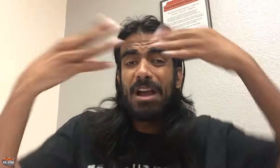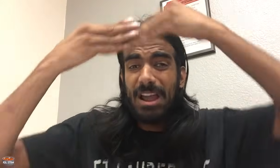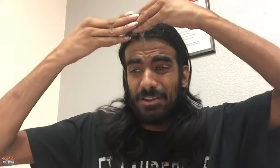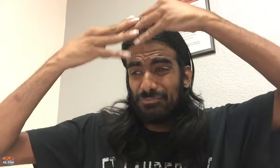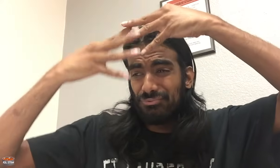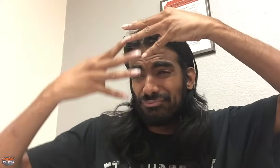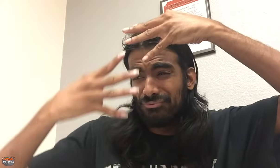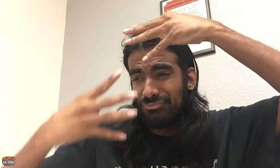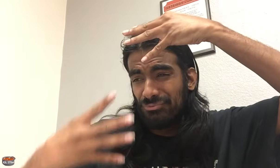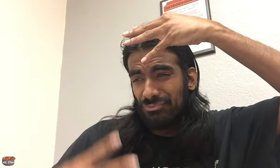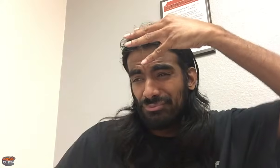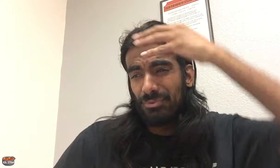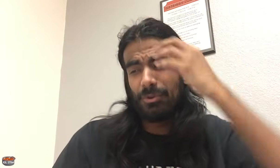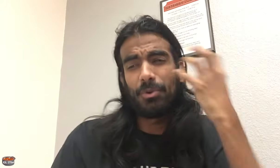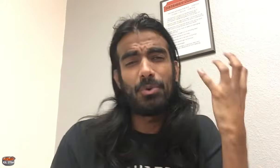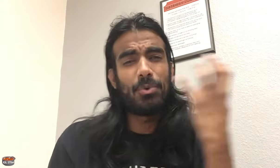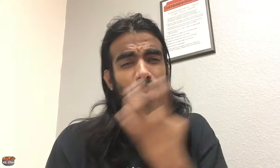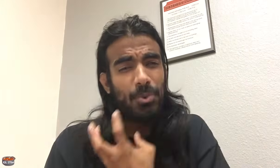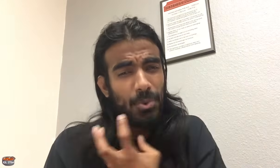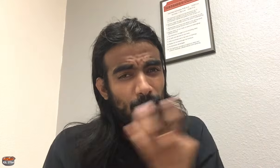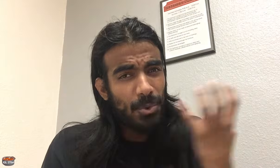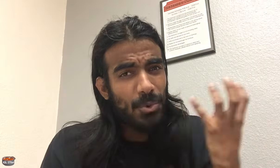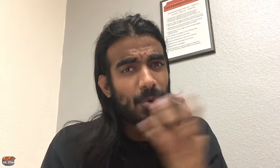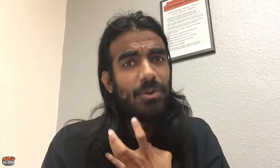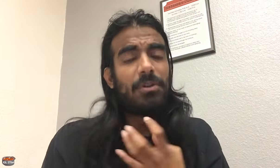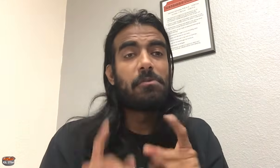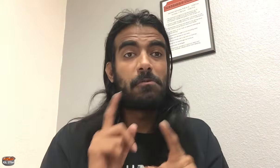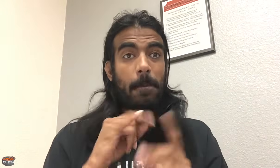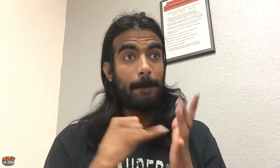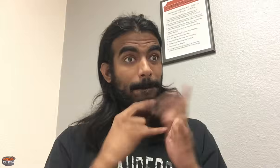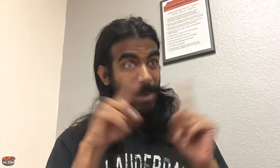made it actually made a lot of different films; a ton!